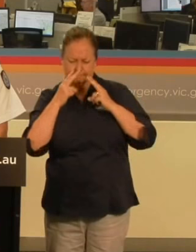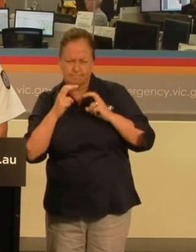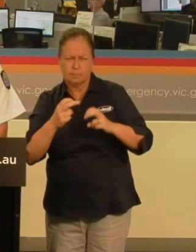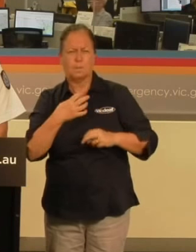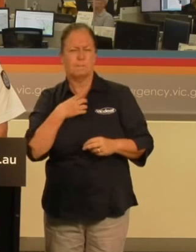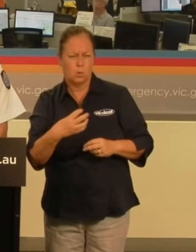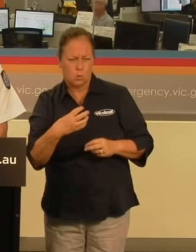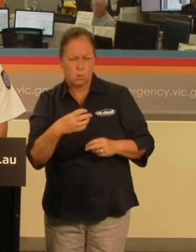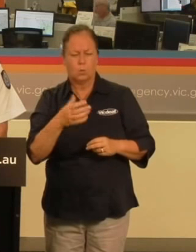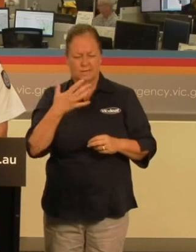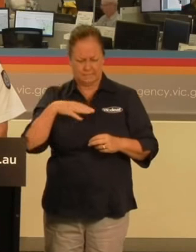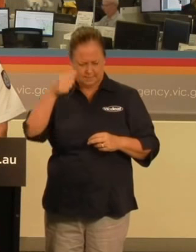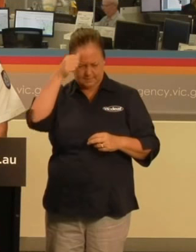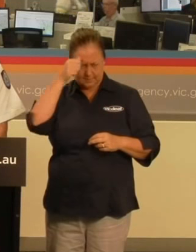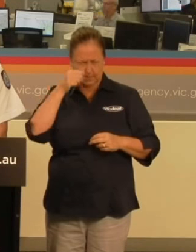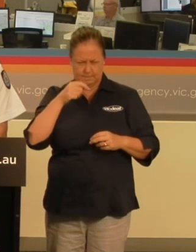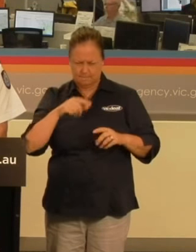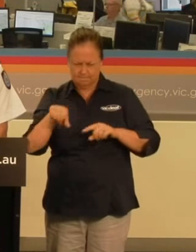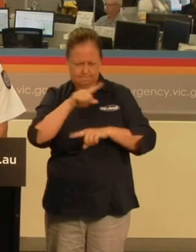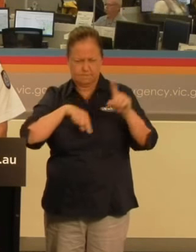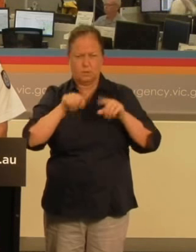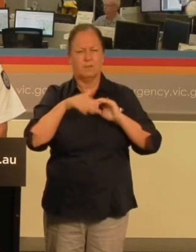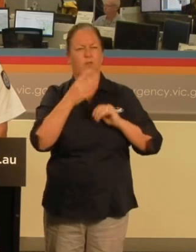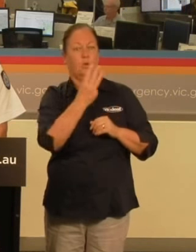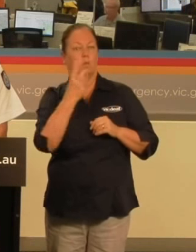understand it I think the message is that we don't want anyone to light a